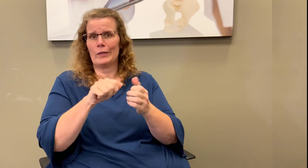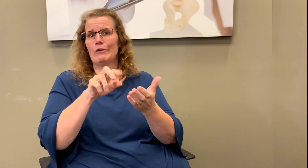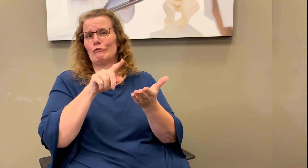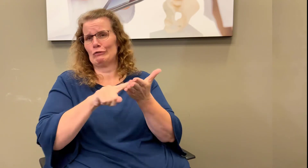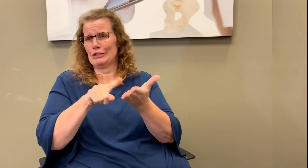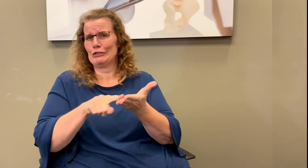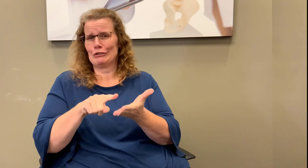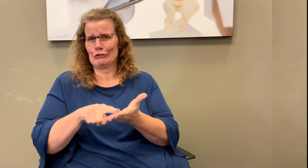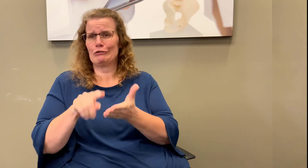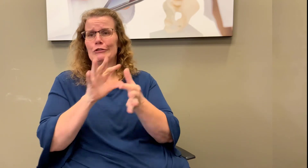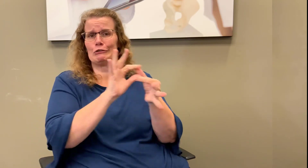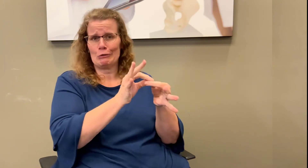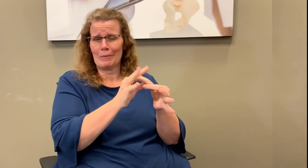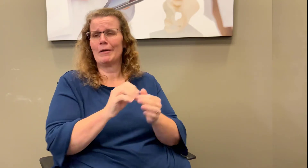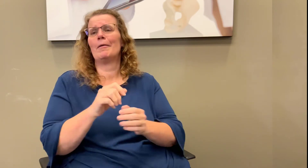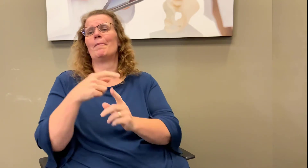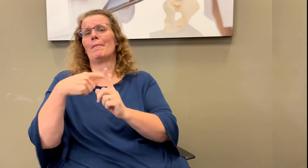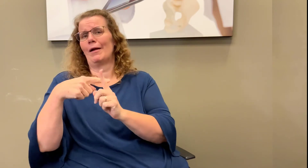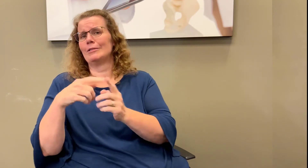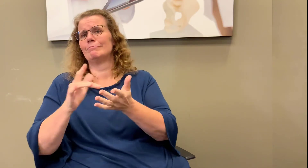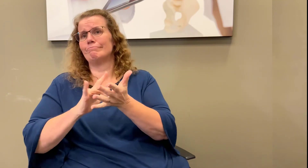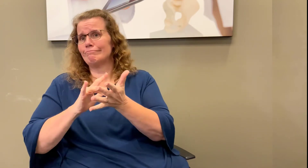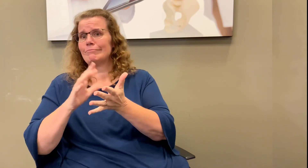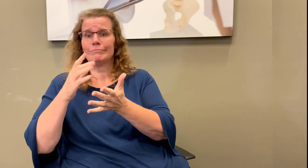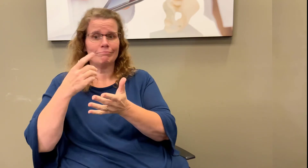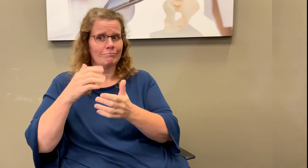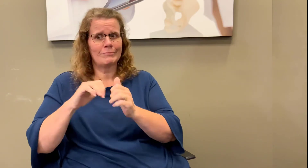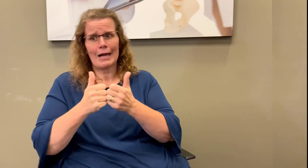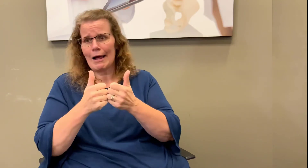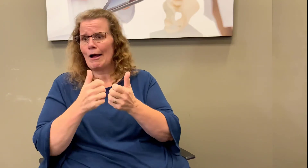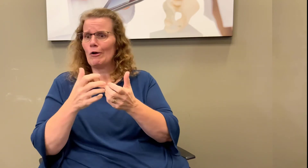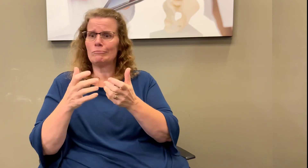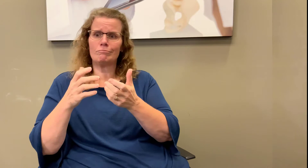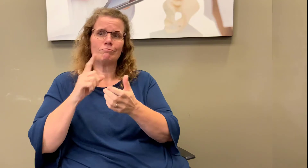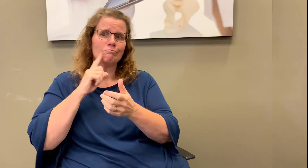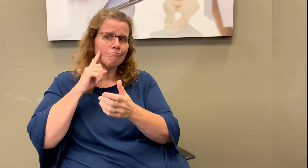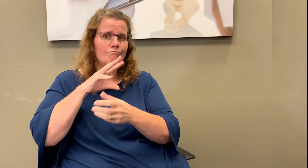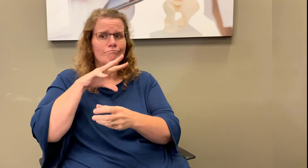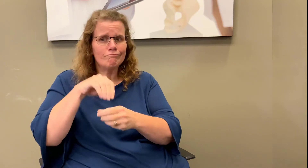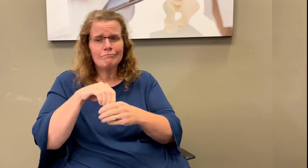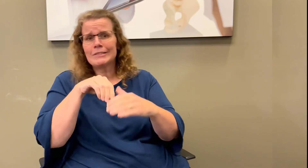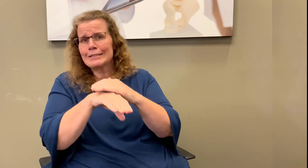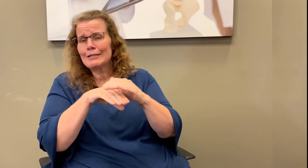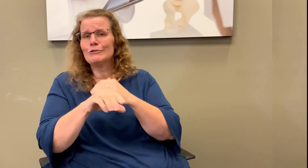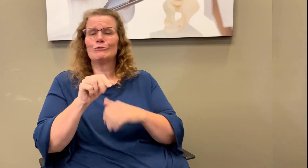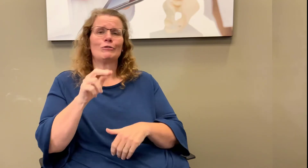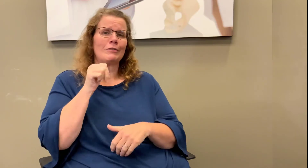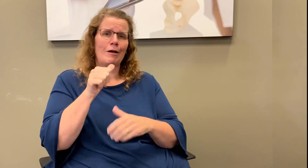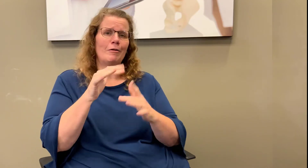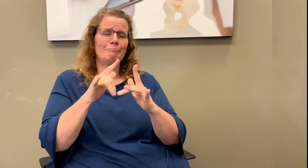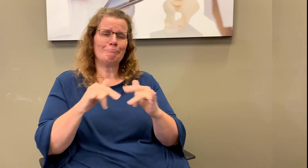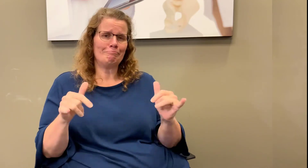of that connection, that I started researching accessibility for Deaf patients related to interpreter services.